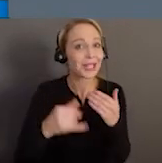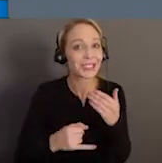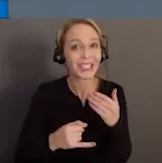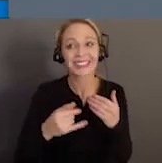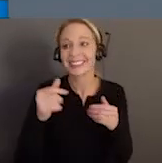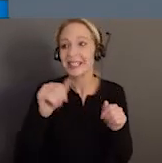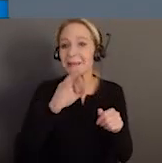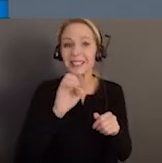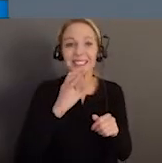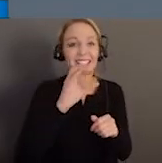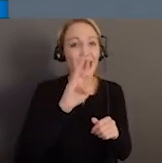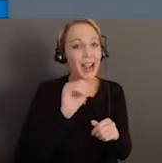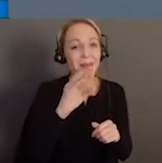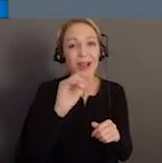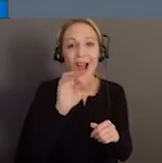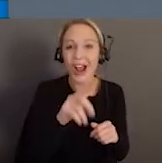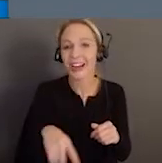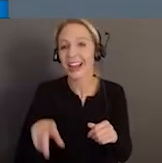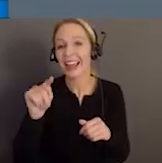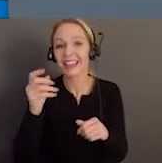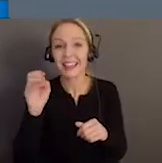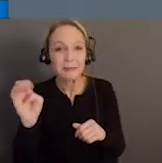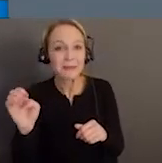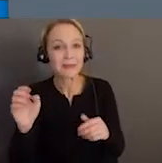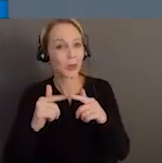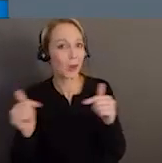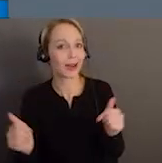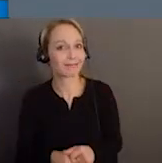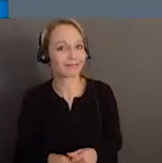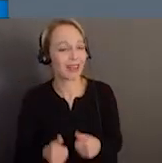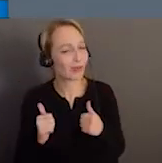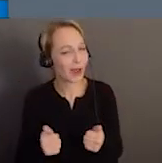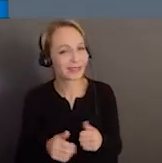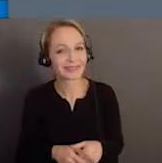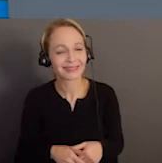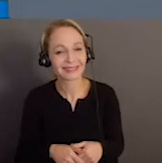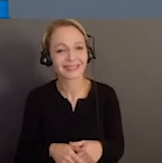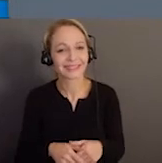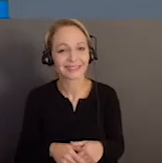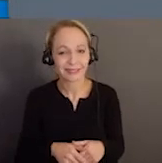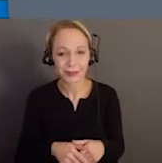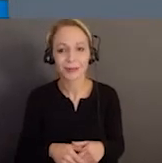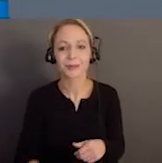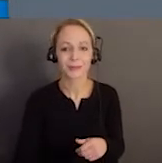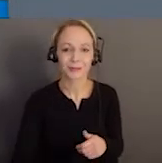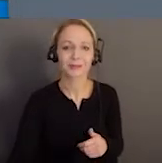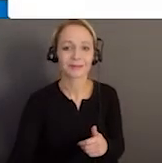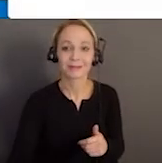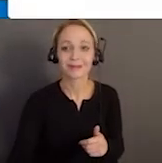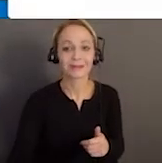SO YEAH, THAT'S LIKE AN EXAMPLE OF JUST HOW EASY IT IS